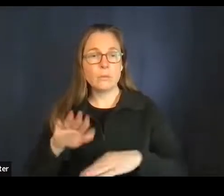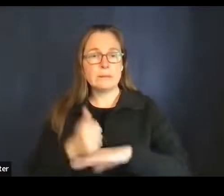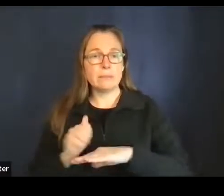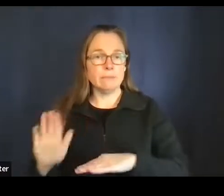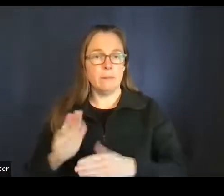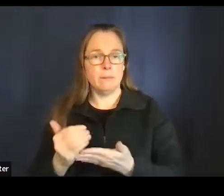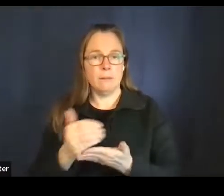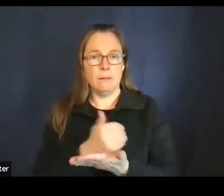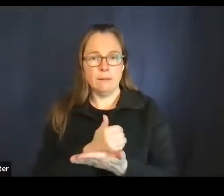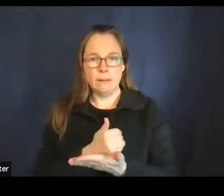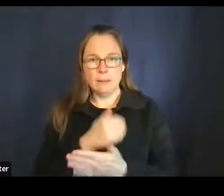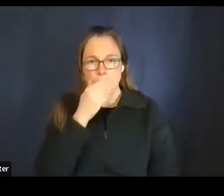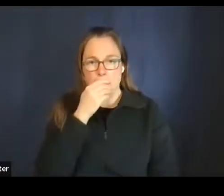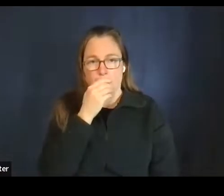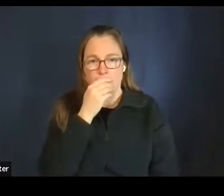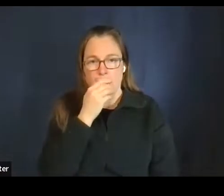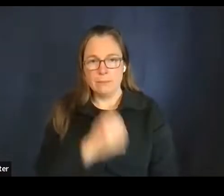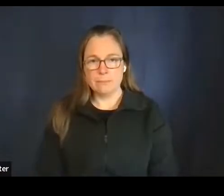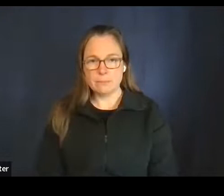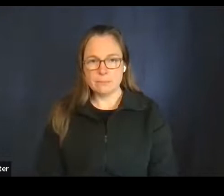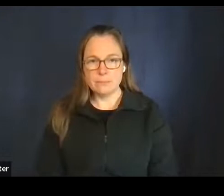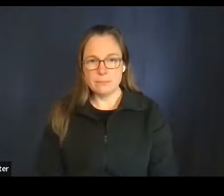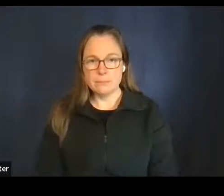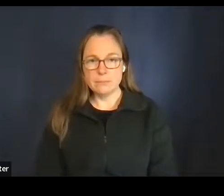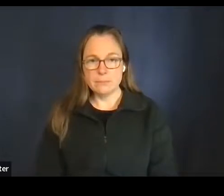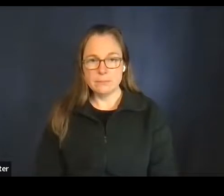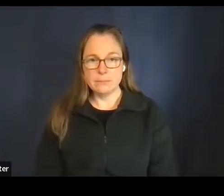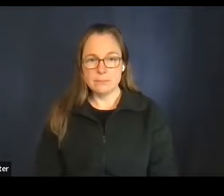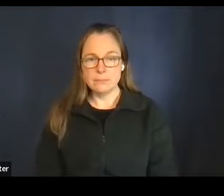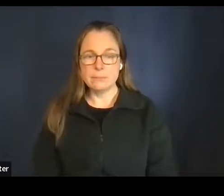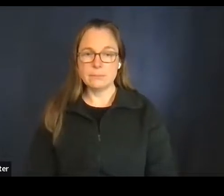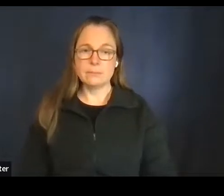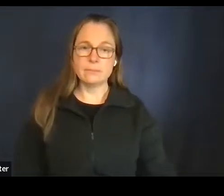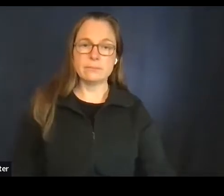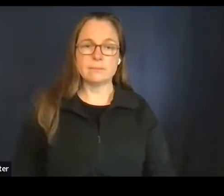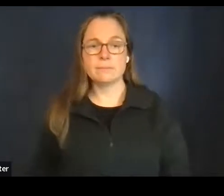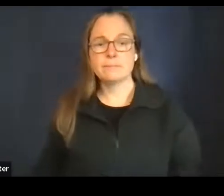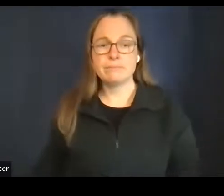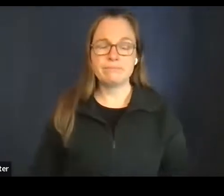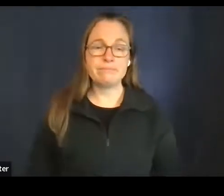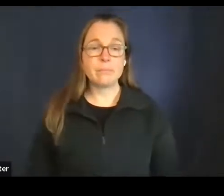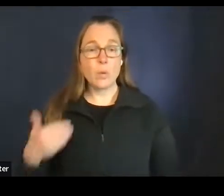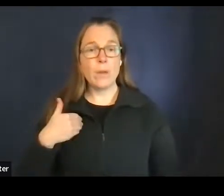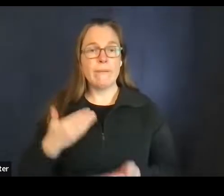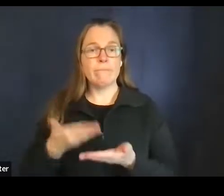And we have a fact sheet on the on the districting commission, the Independent District Commission